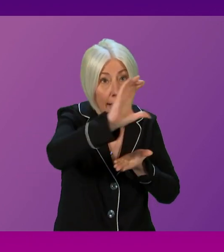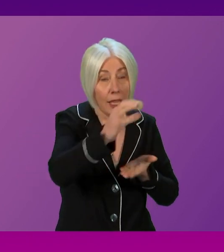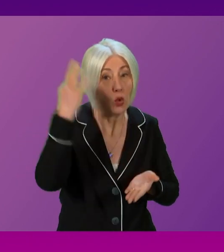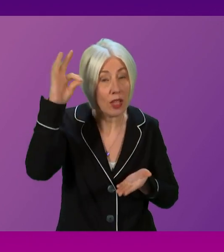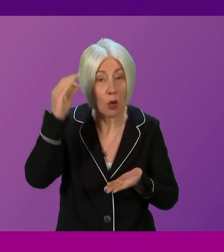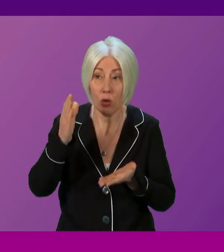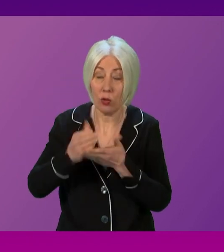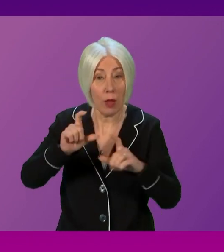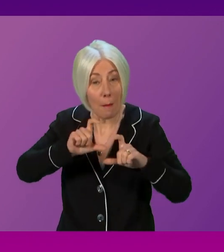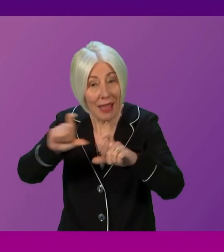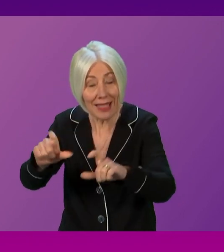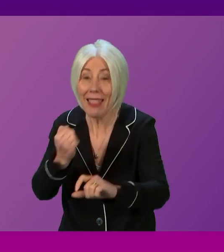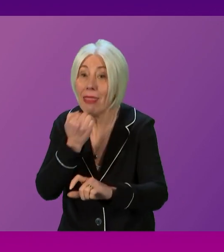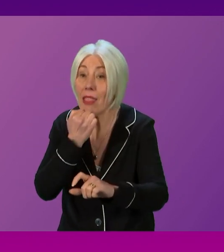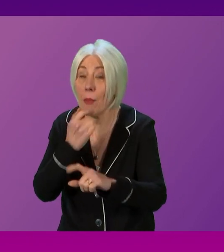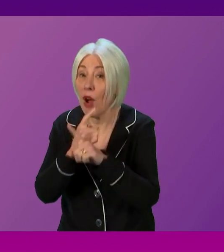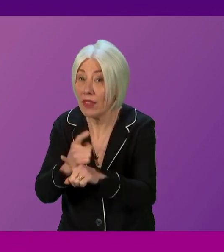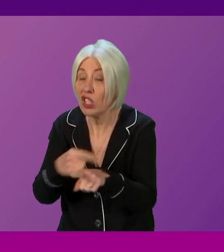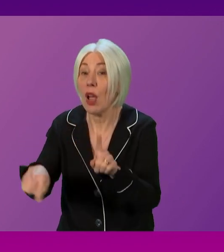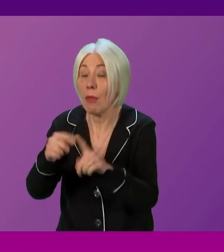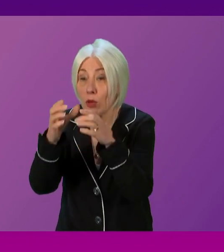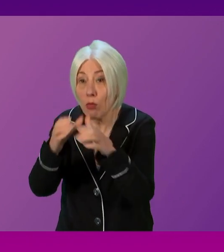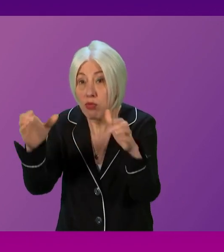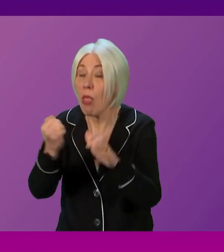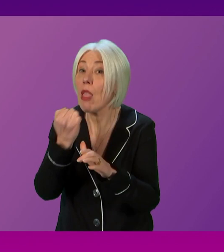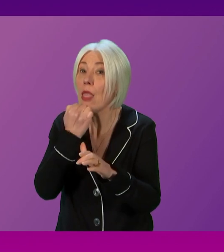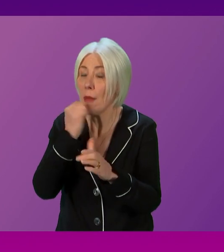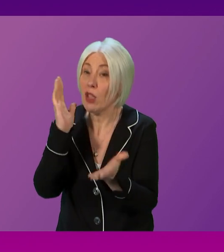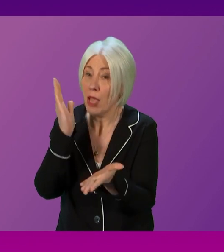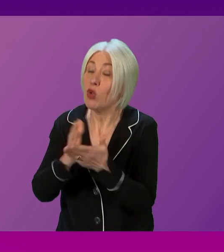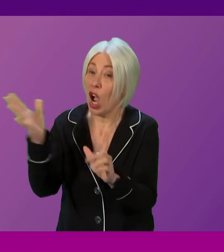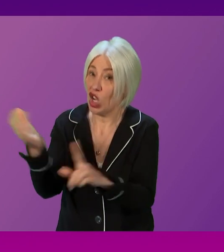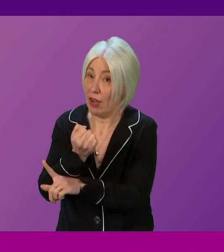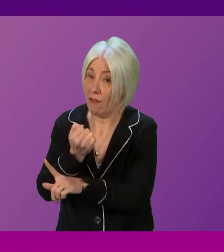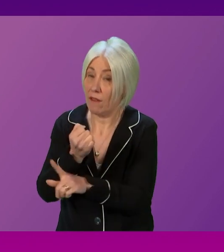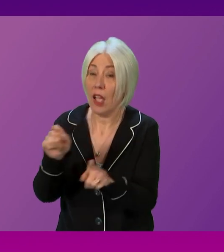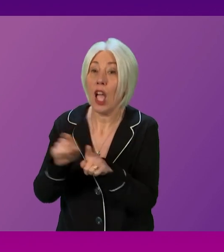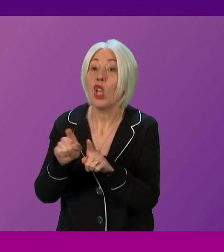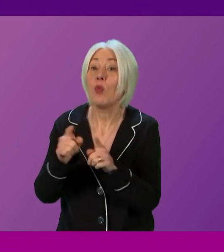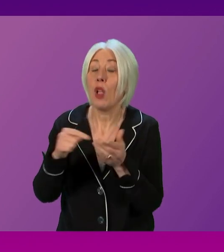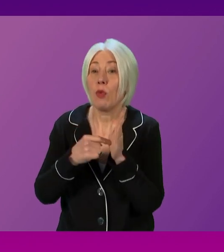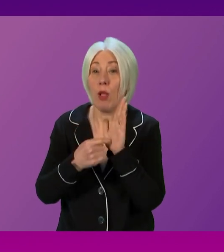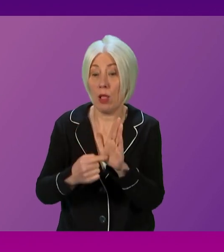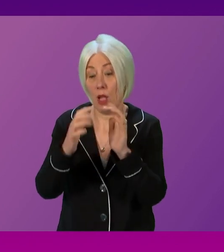increased numbers of teachers actually delivers that outcome, and the Cabinet Secretary for Education and Skills will set out more details to Parliament in the coming days.